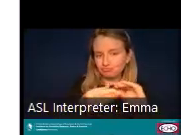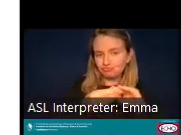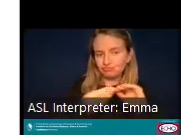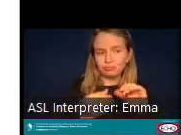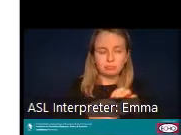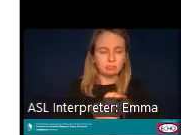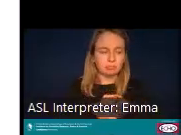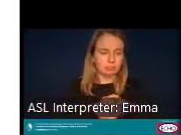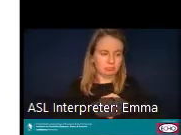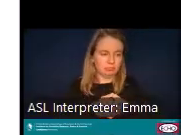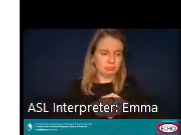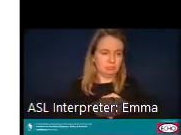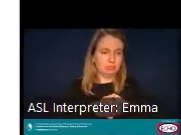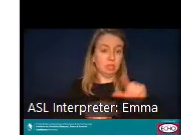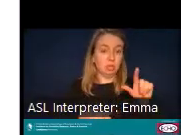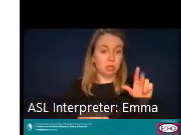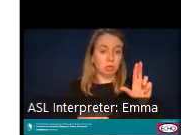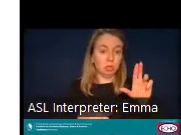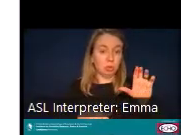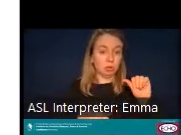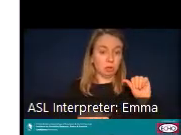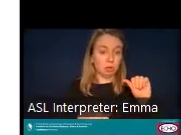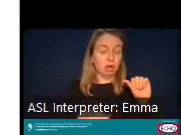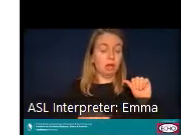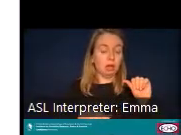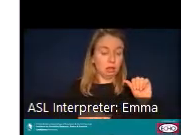So Luca also really has some